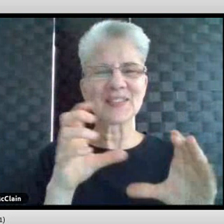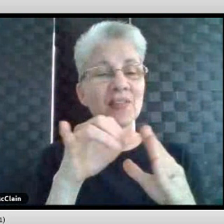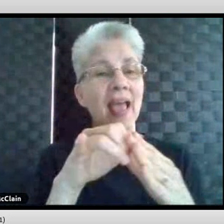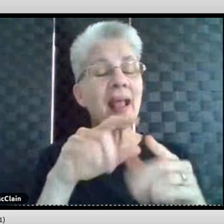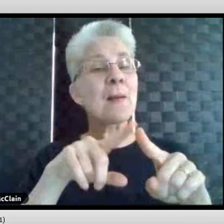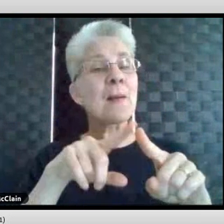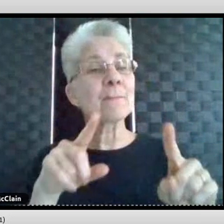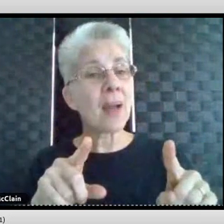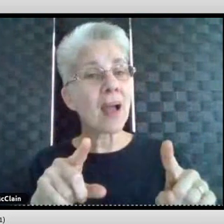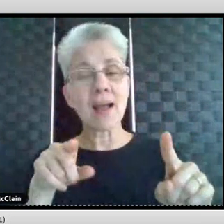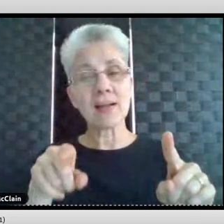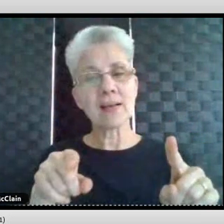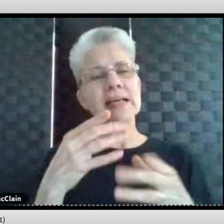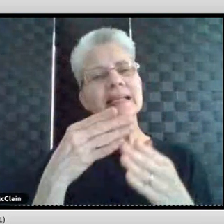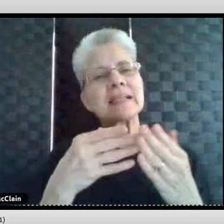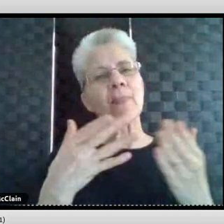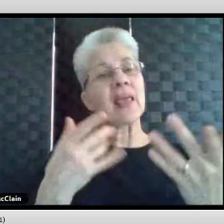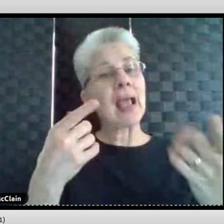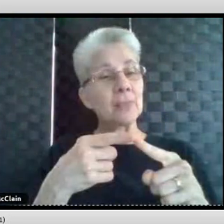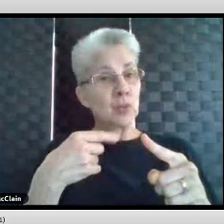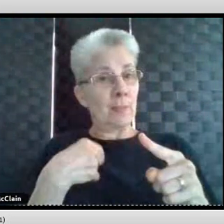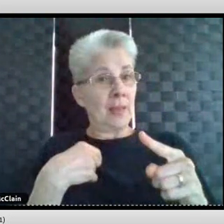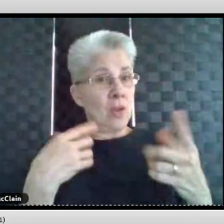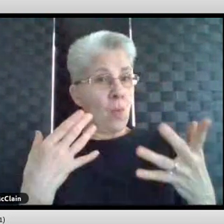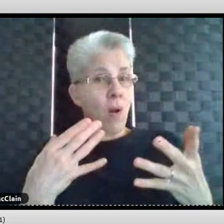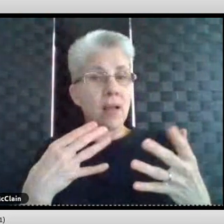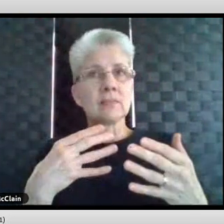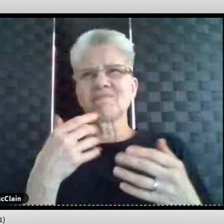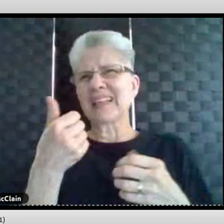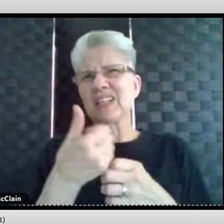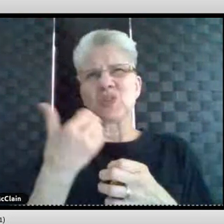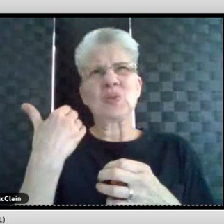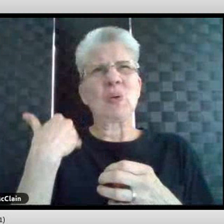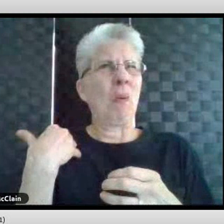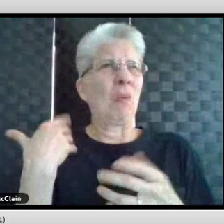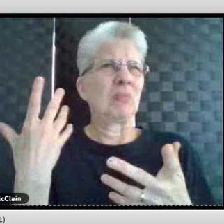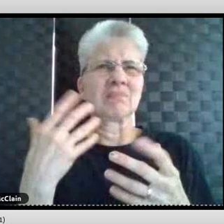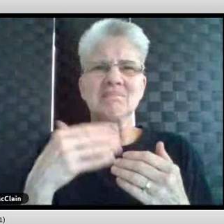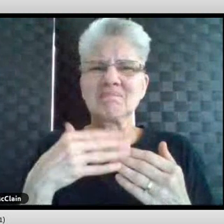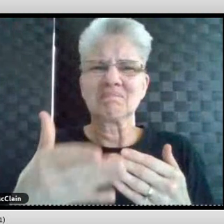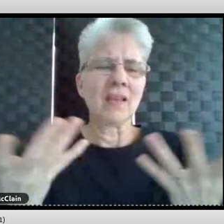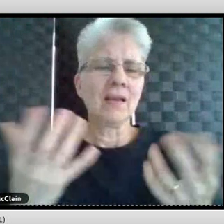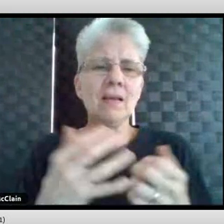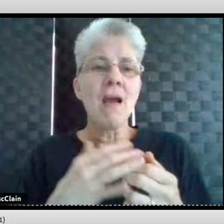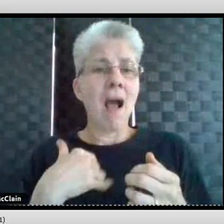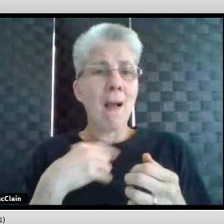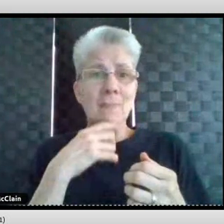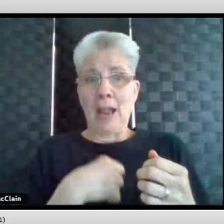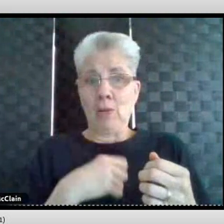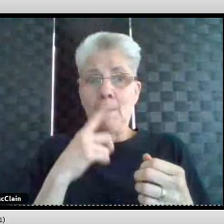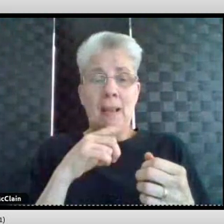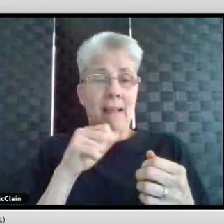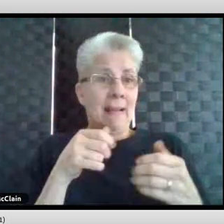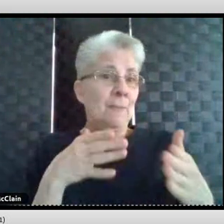But here's something that happened to me over a decade ago, and I'm not elderly by any means,